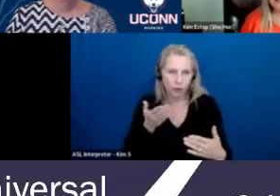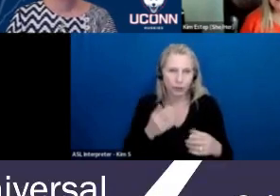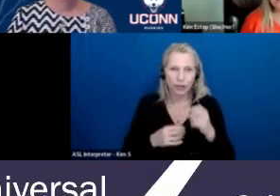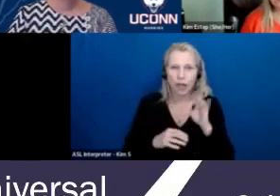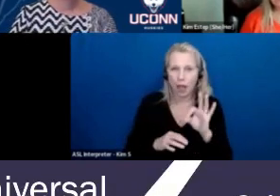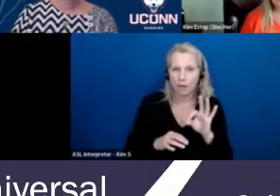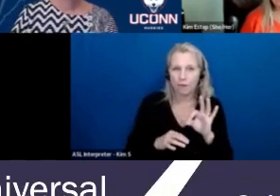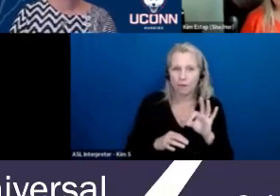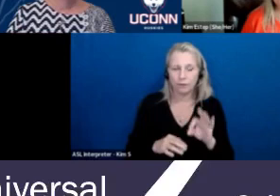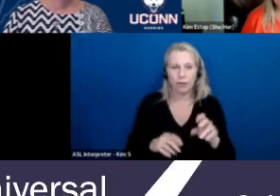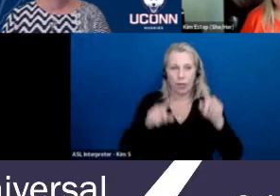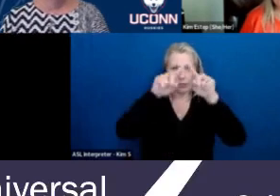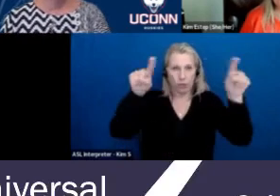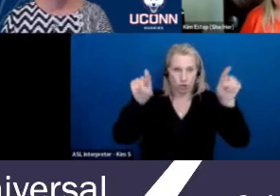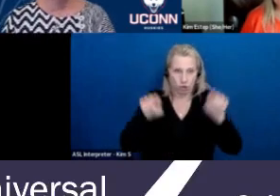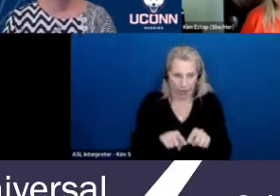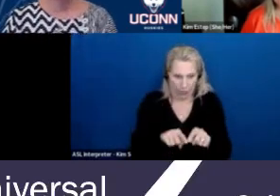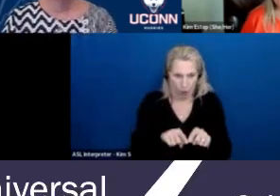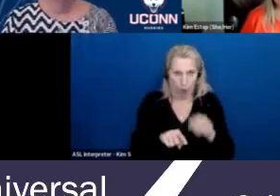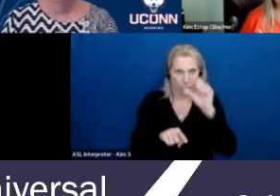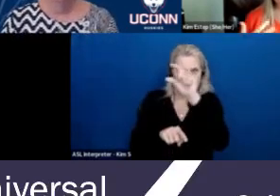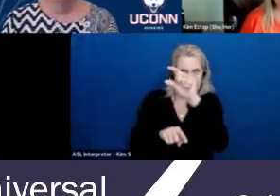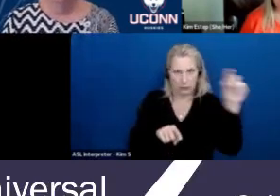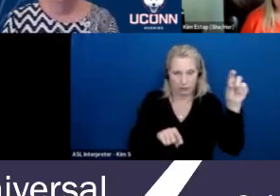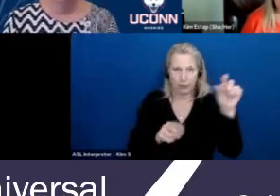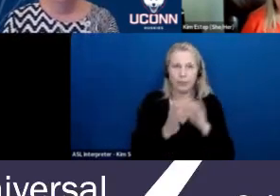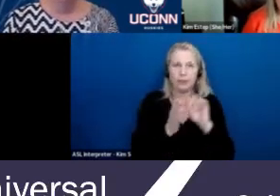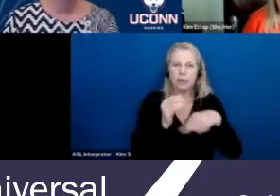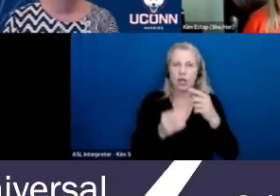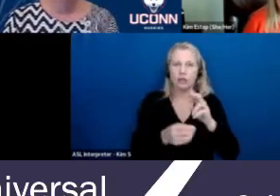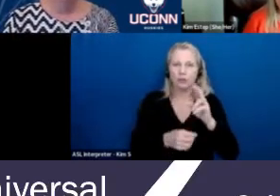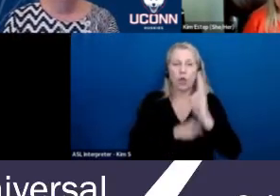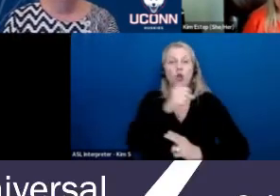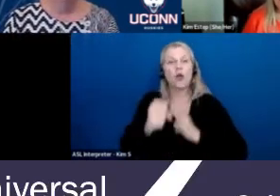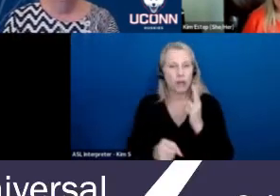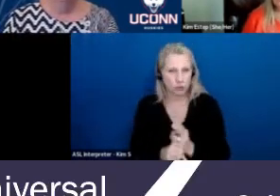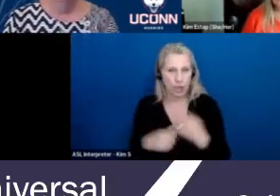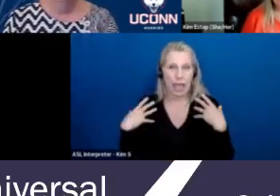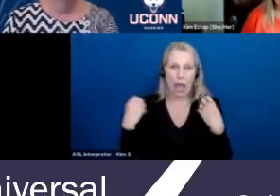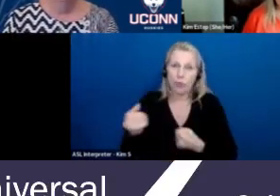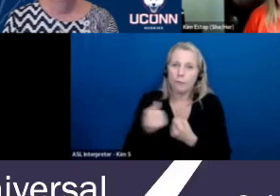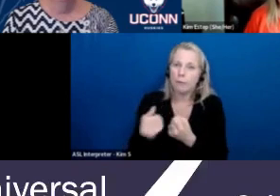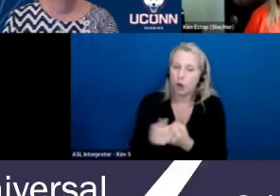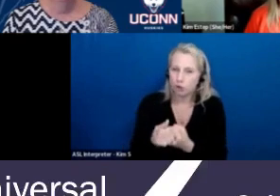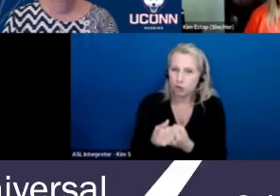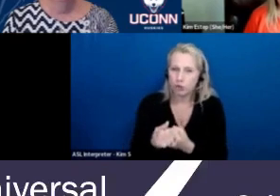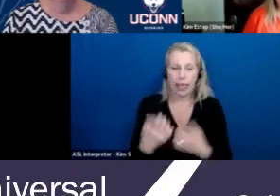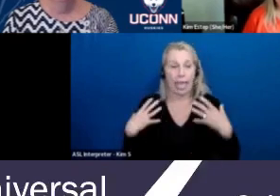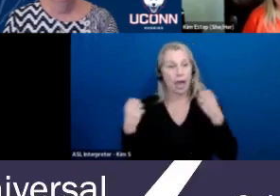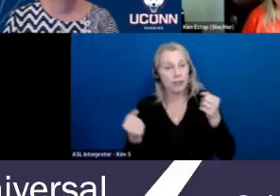upside down triangle, that this is about universal health promotion, that includes healthcare and screenings,